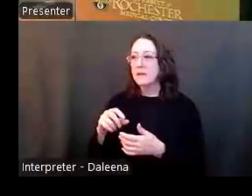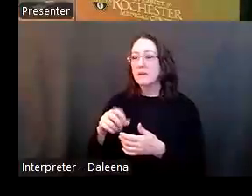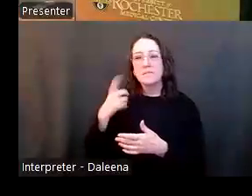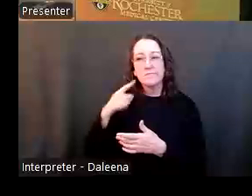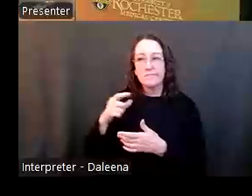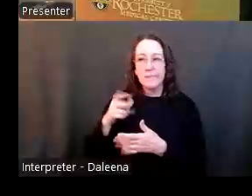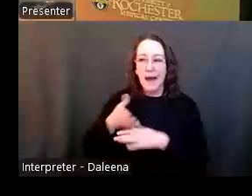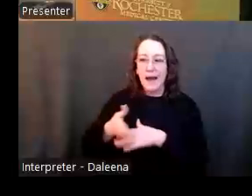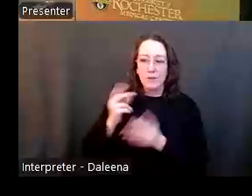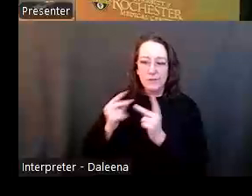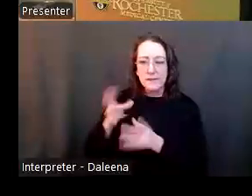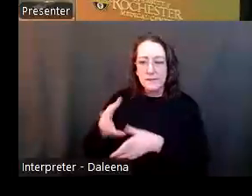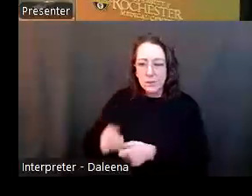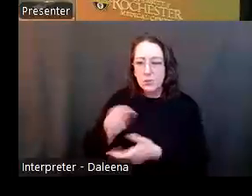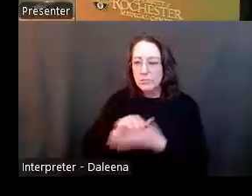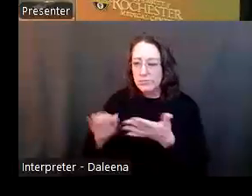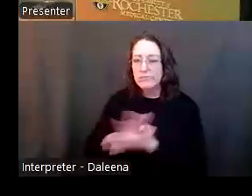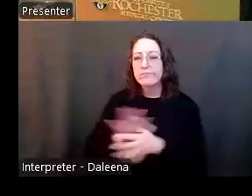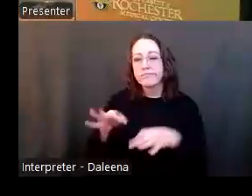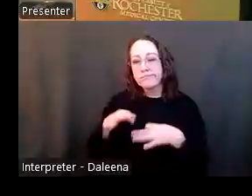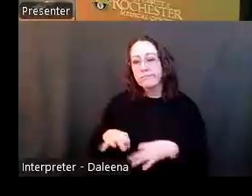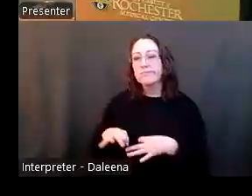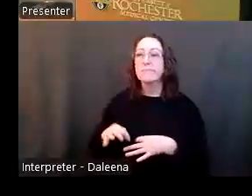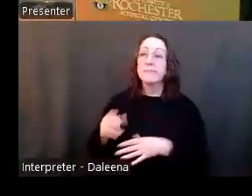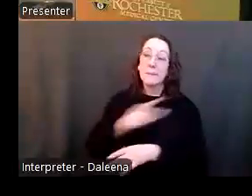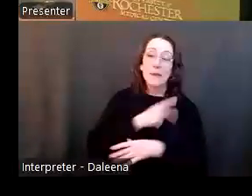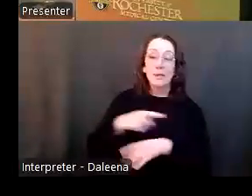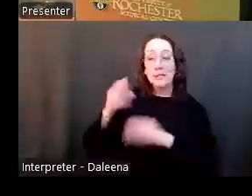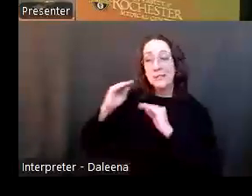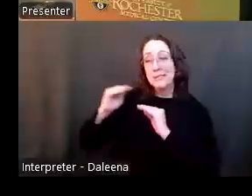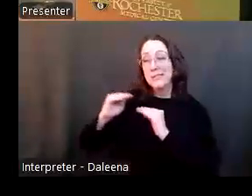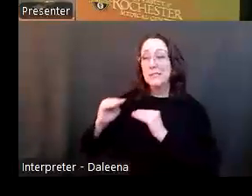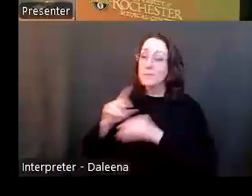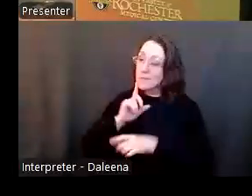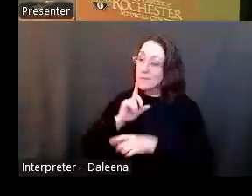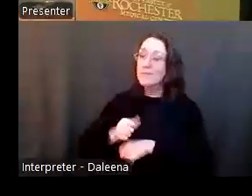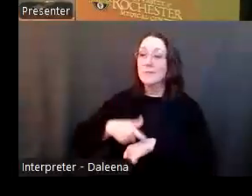were able to do patient teaching in real time again really take that time with the patient